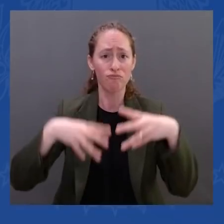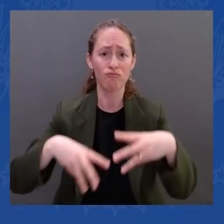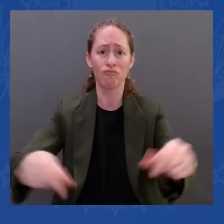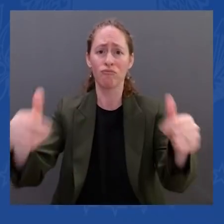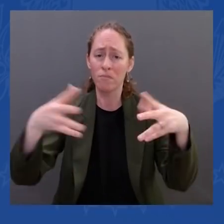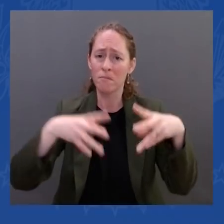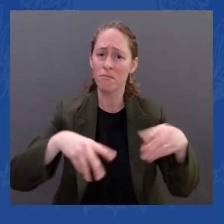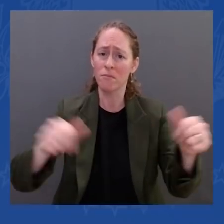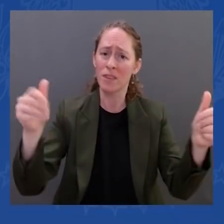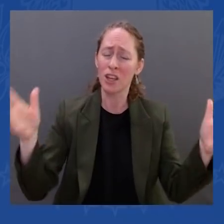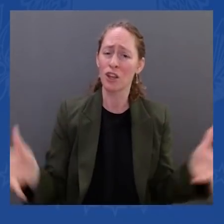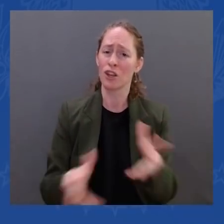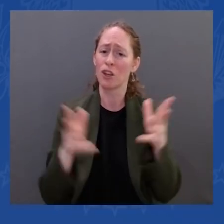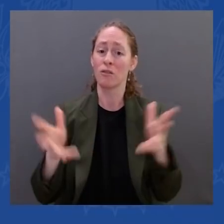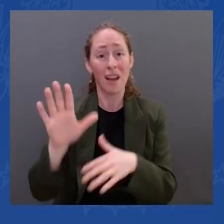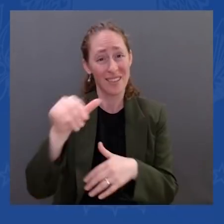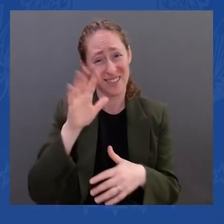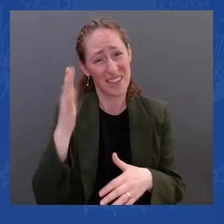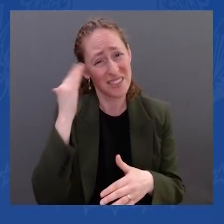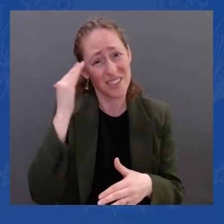But in the meantime, it seems to me the best thing I can do --